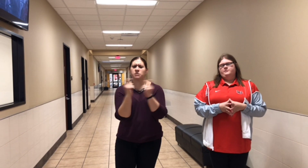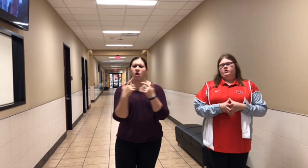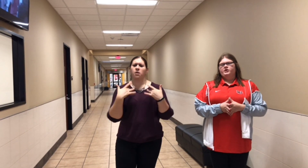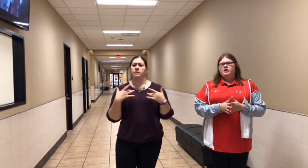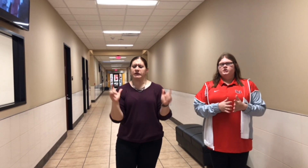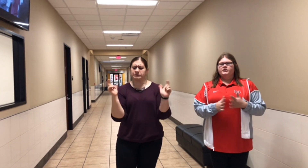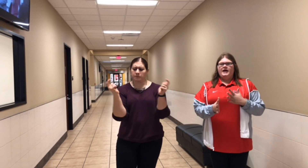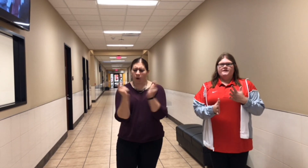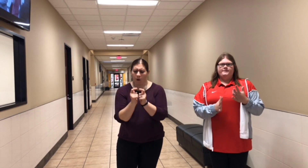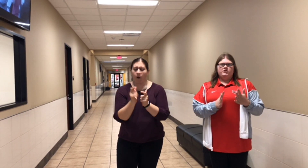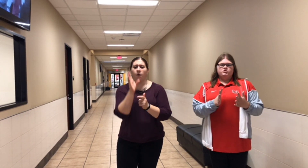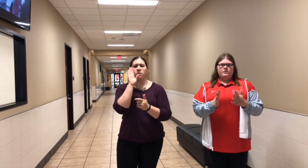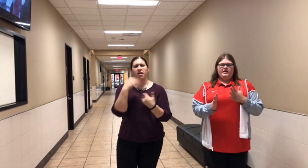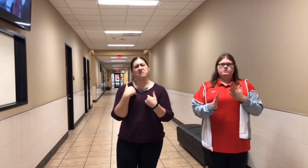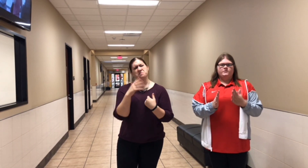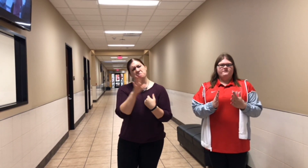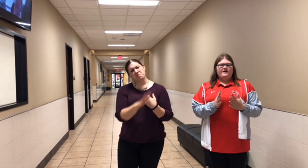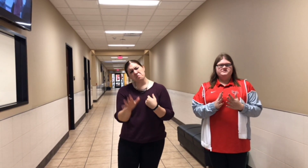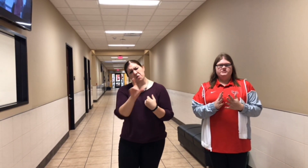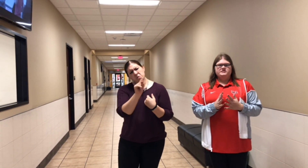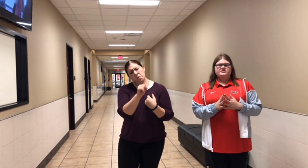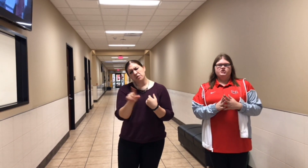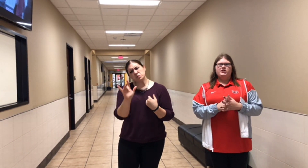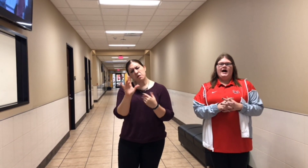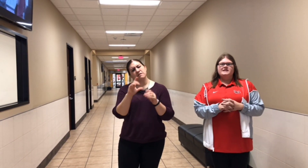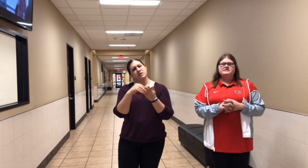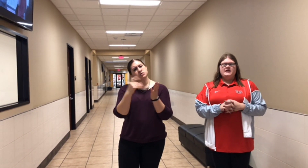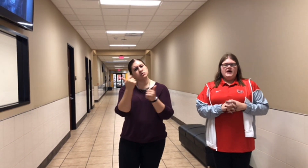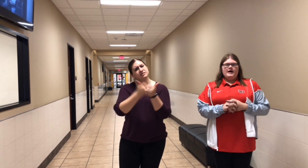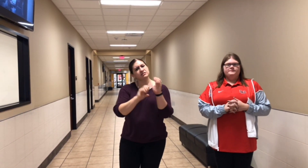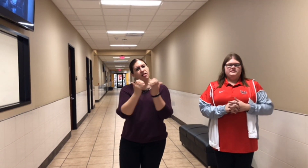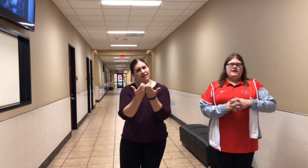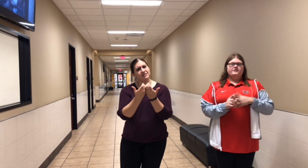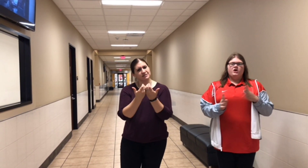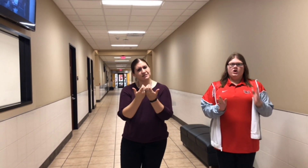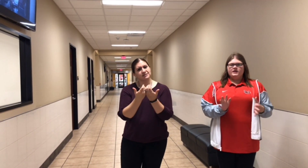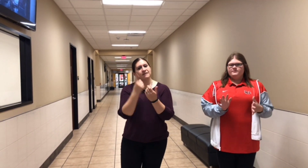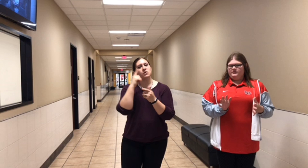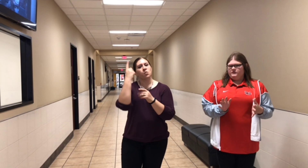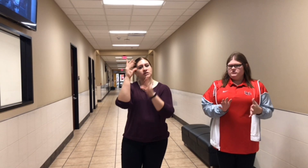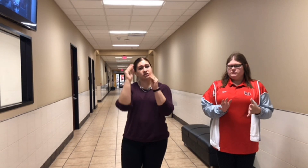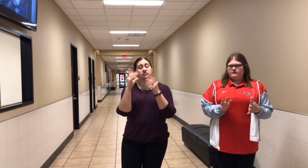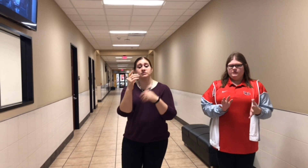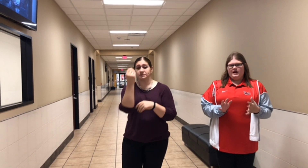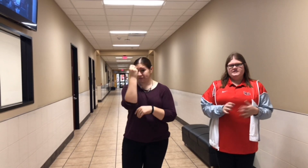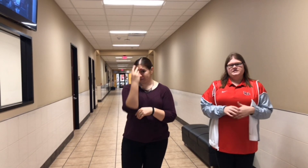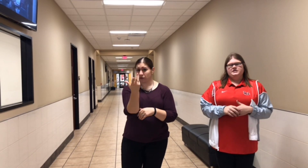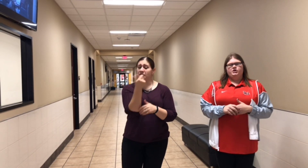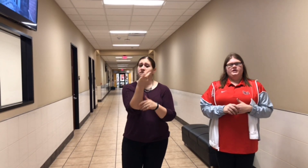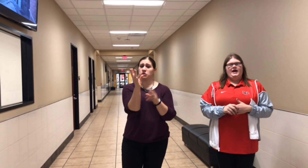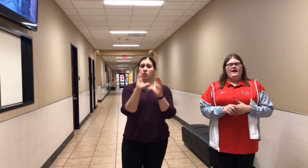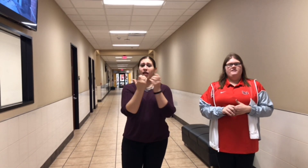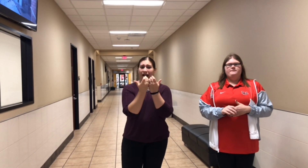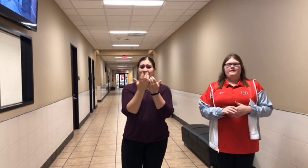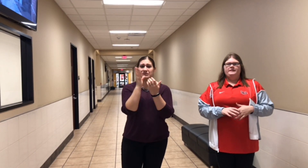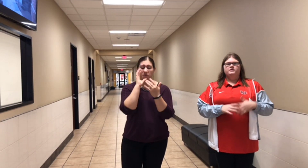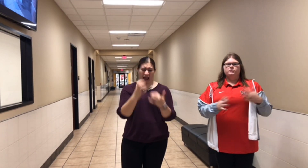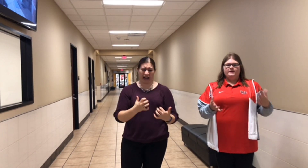smaller. You're gonna have about 20 to 25 students in your class. There are going to be a few classes that you're going to have that may be a little bit